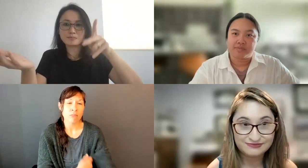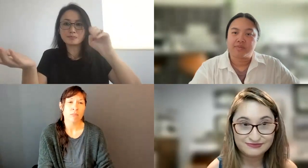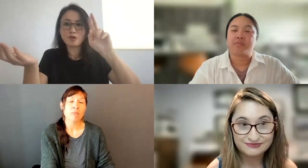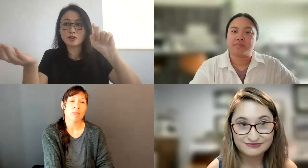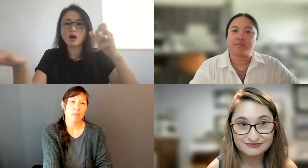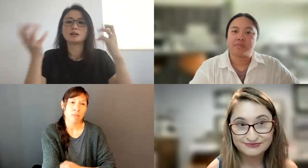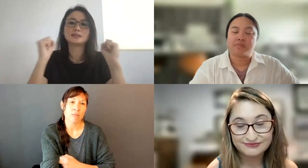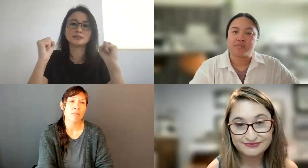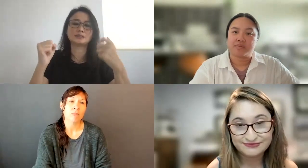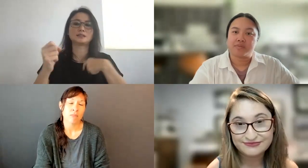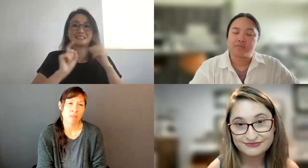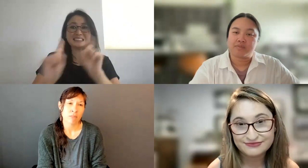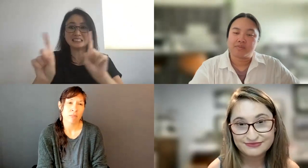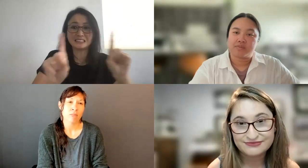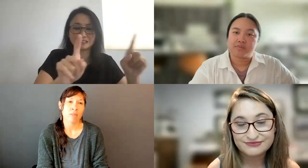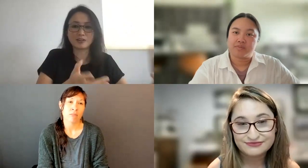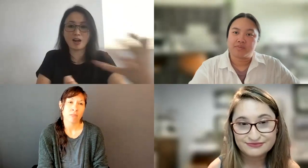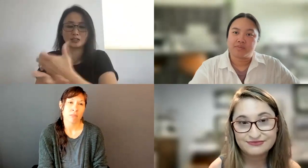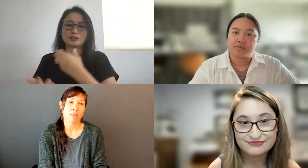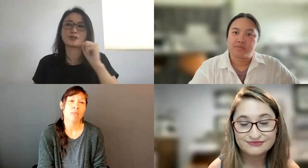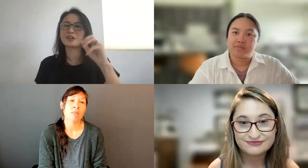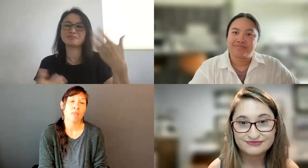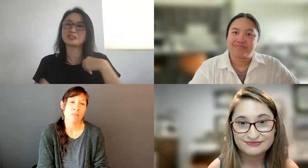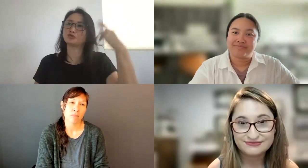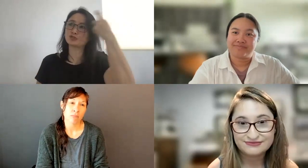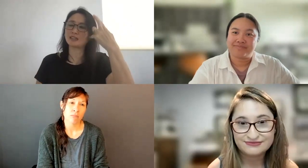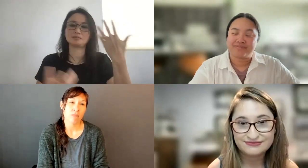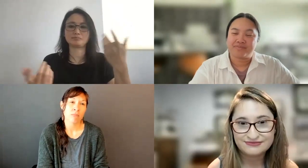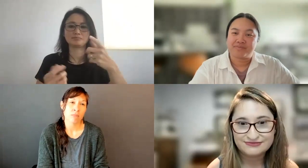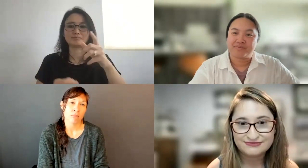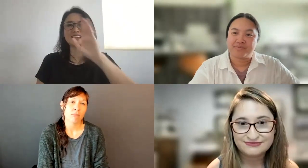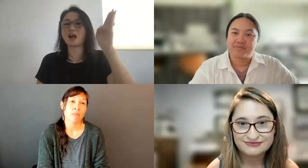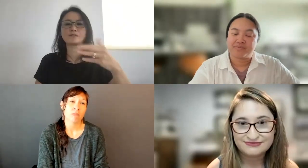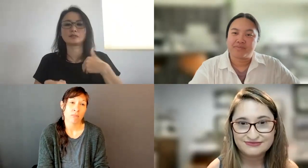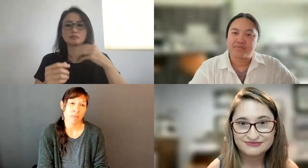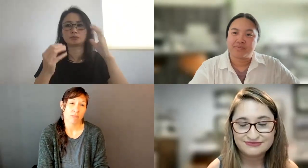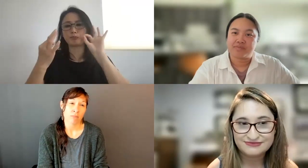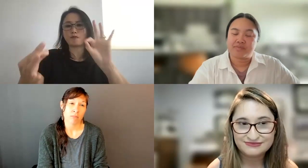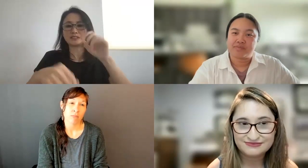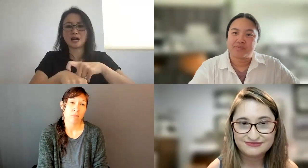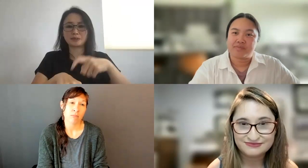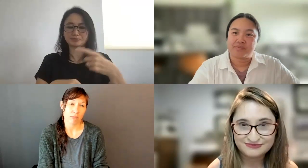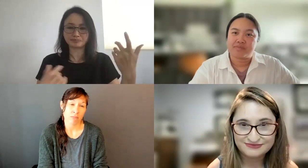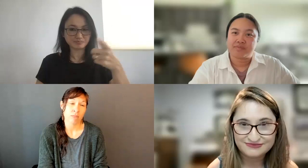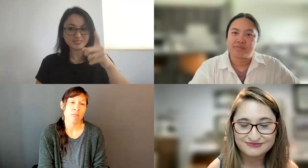Yeah, June of 22, I was able to have those popups and go there and collect that market research. So I realized, you know,